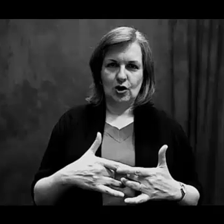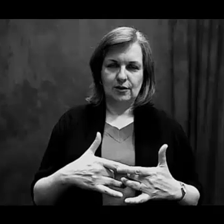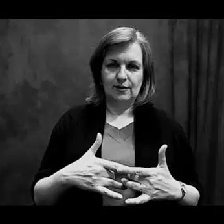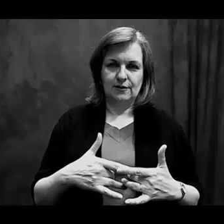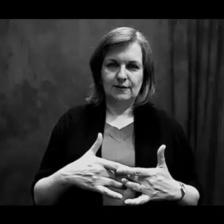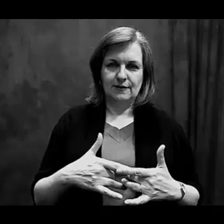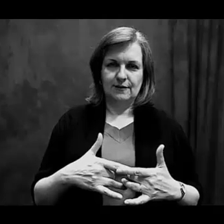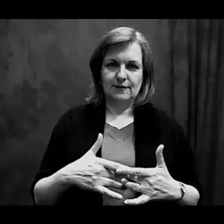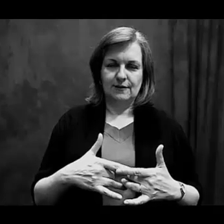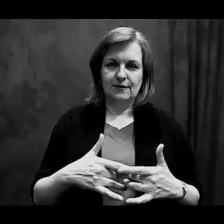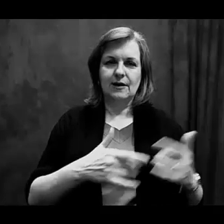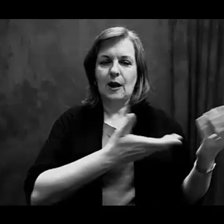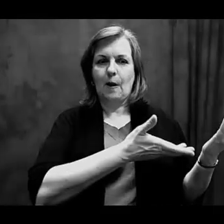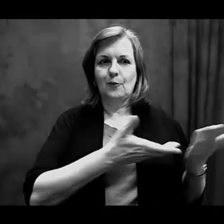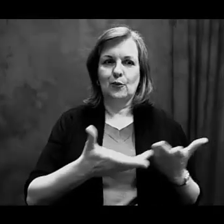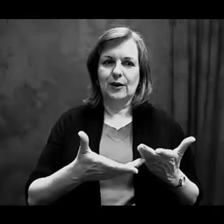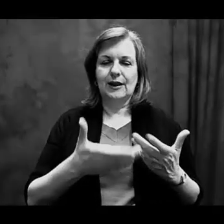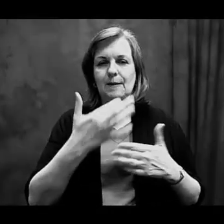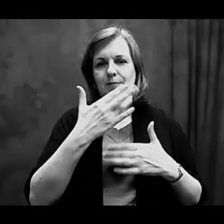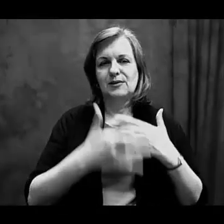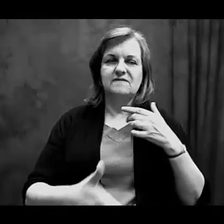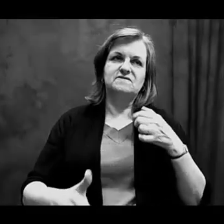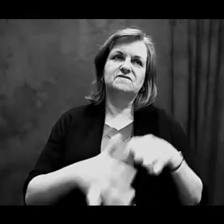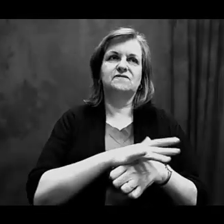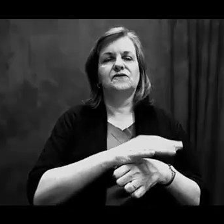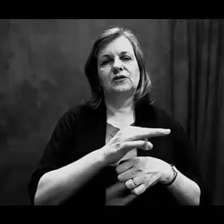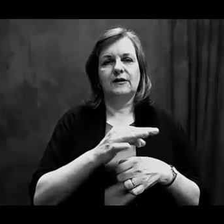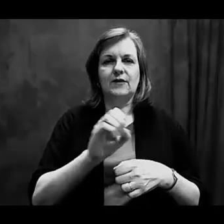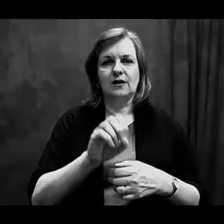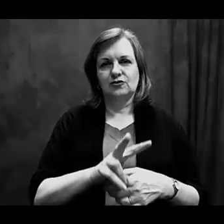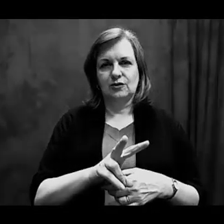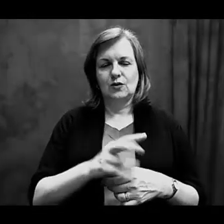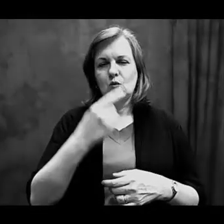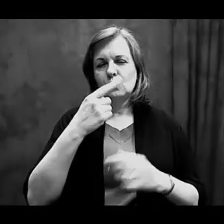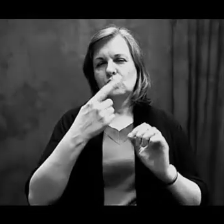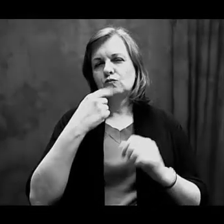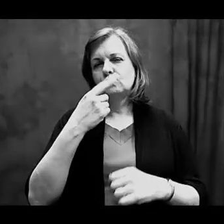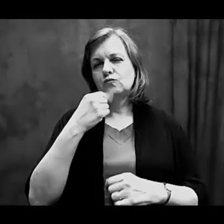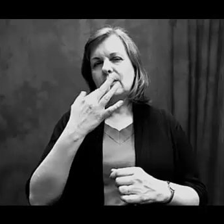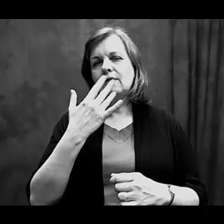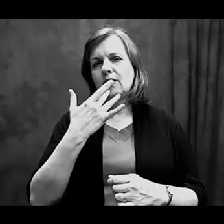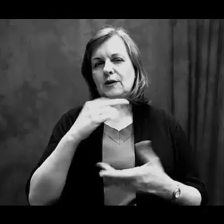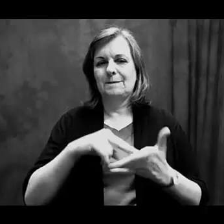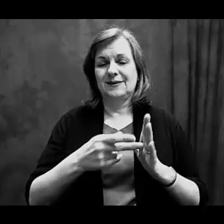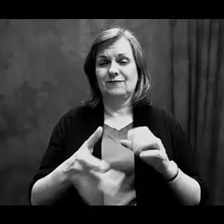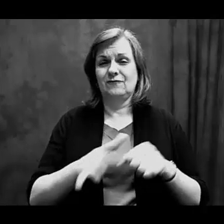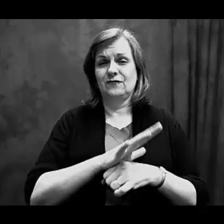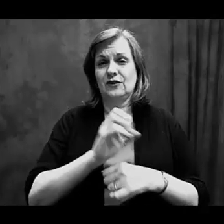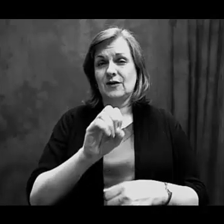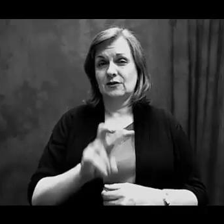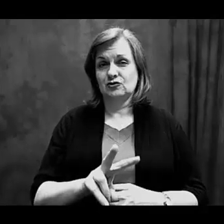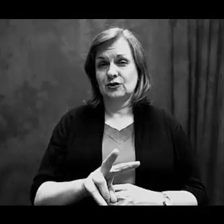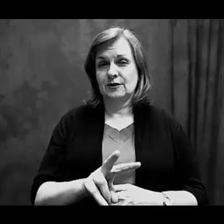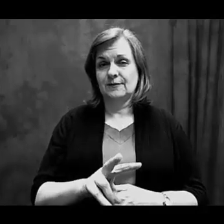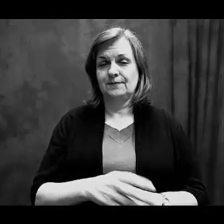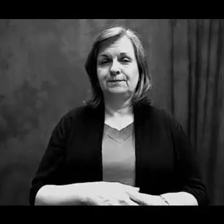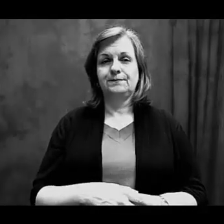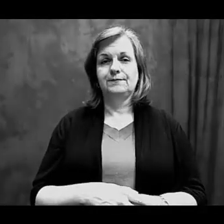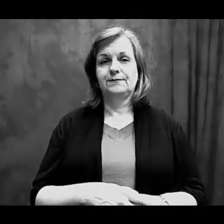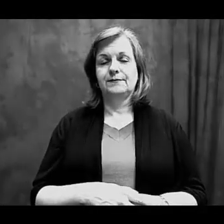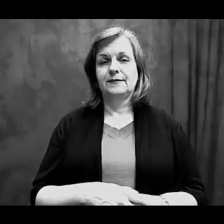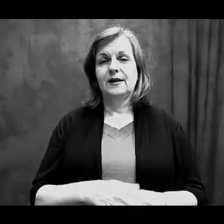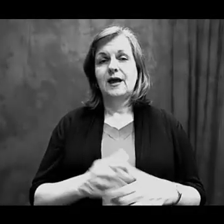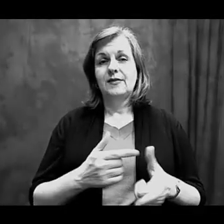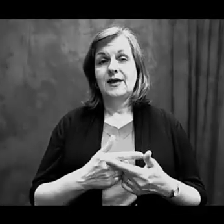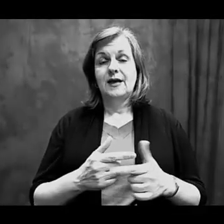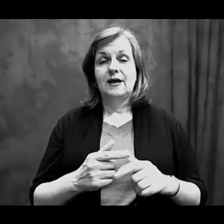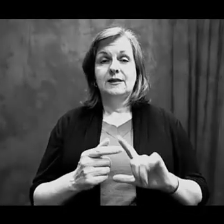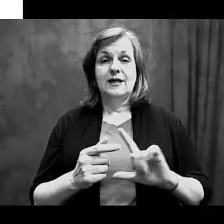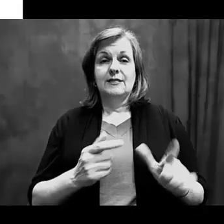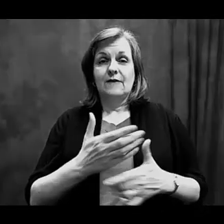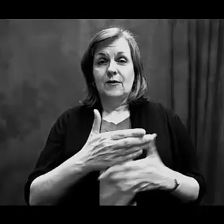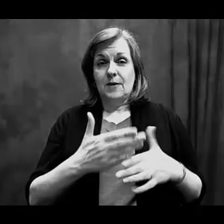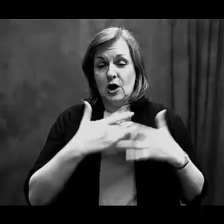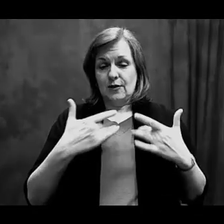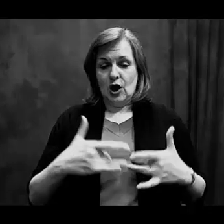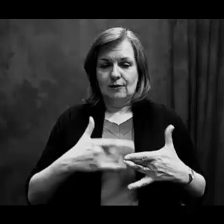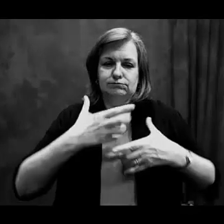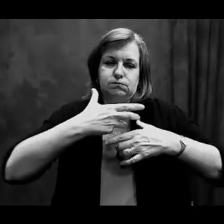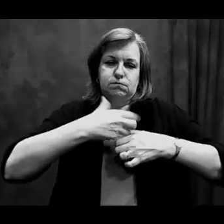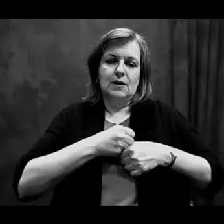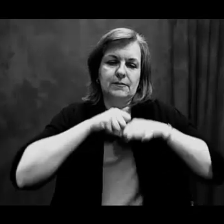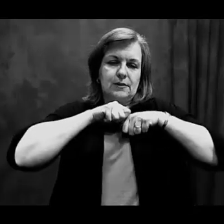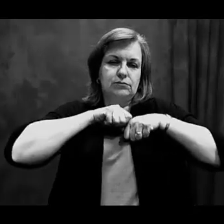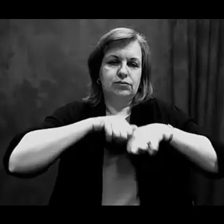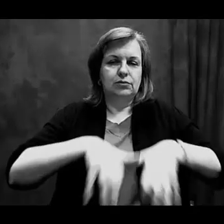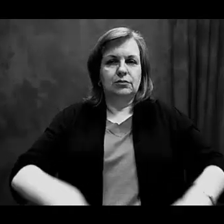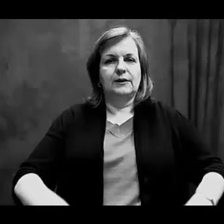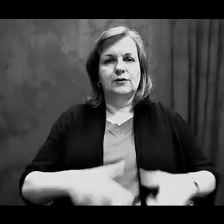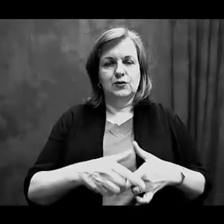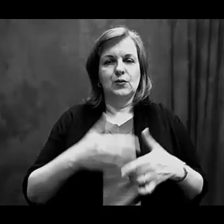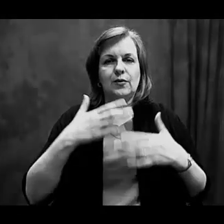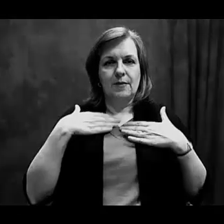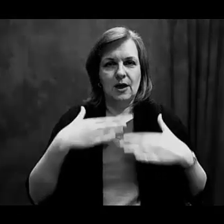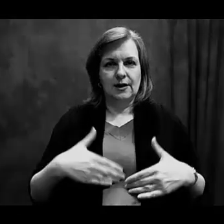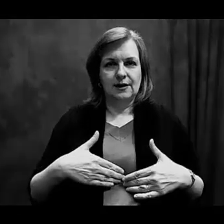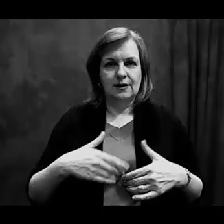and then we return to the heart and return to the left side of the heart bringing back highly oxygenated blood -- red equals high oxygen